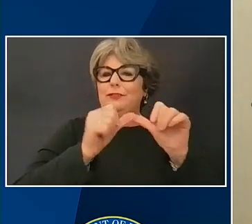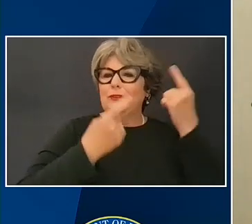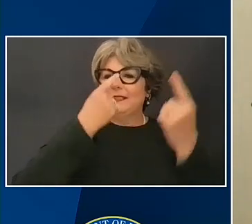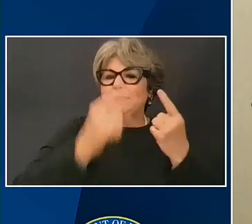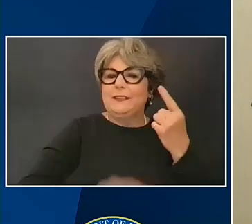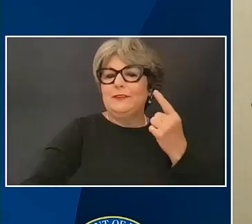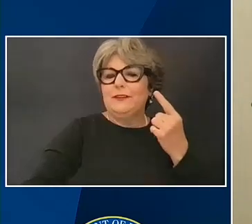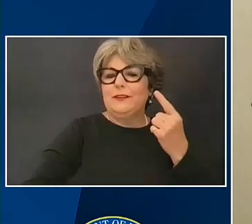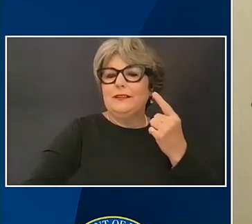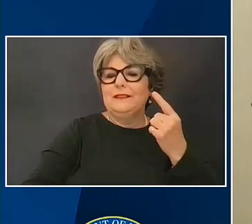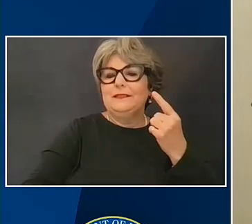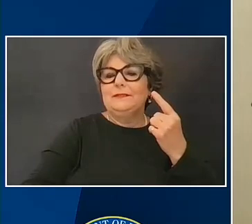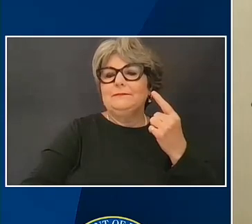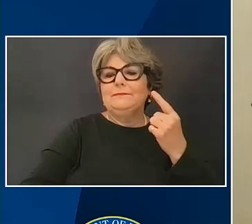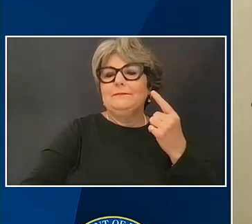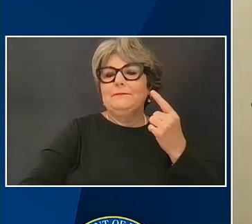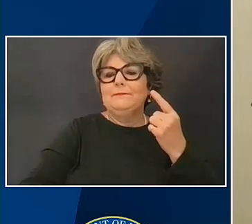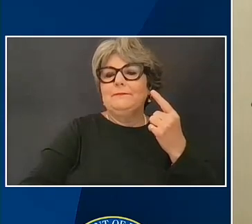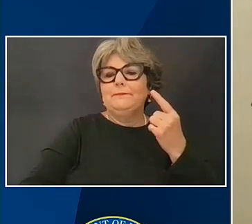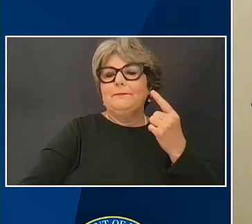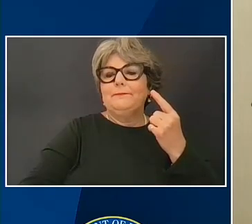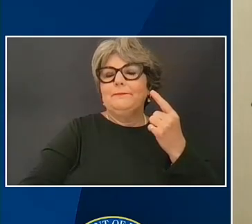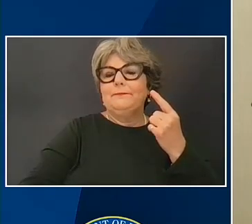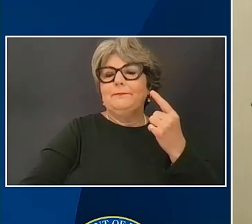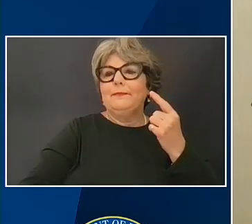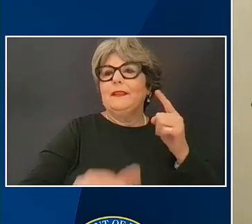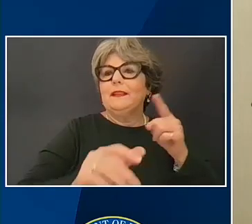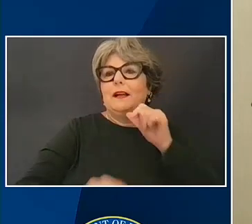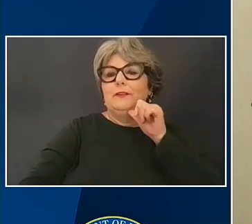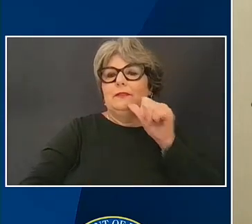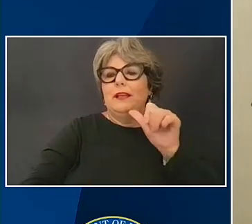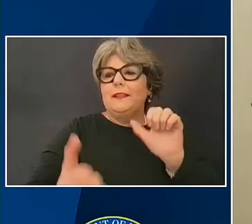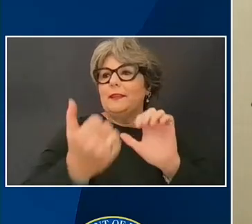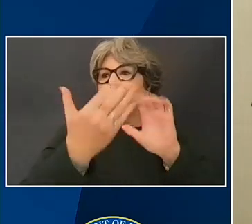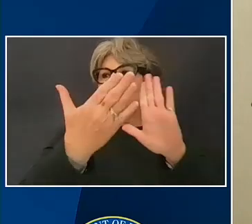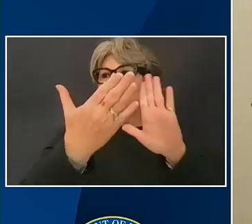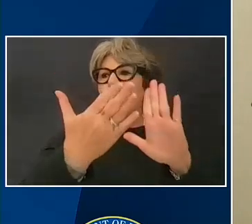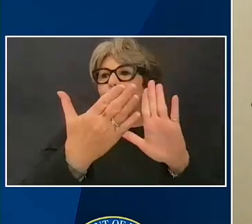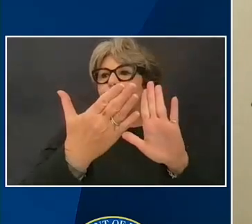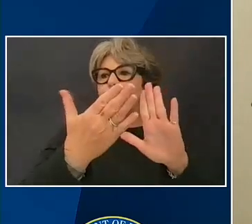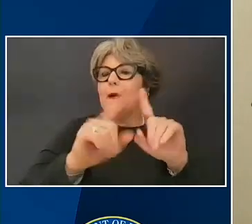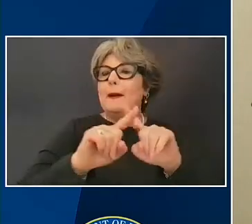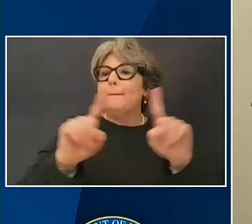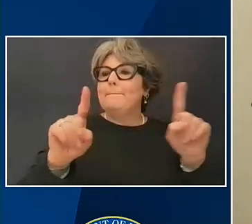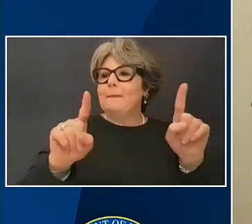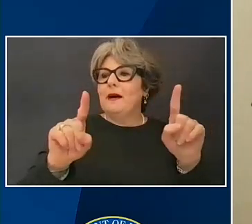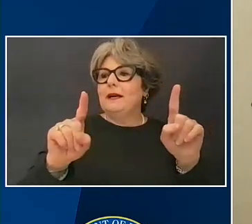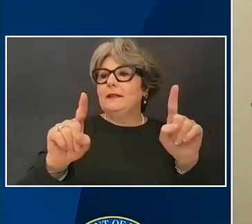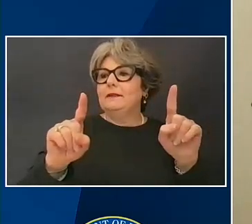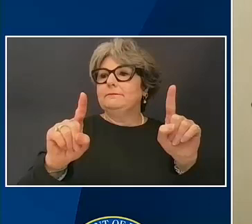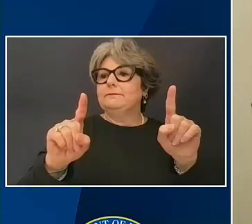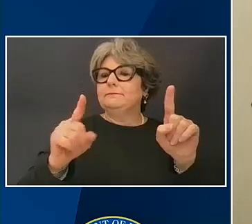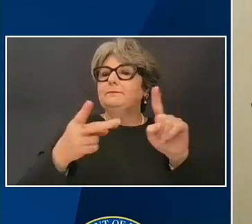Which is not asking for the Department to not take this approach, but to really consider in the doctoral space. And I know I'm the only person, I know I'm